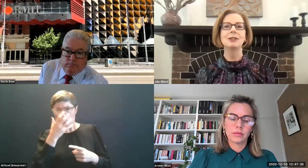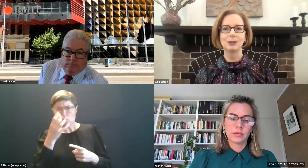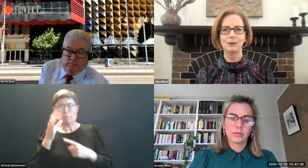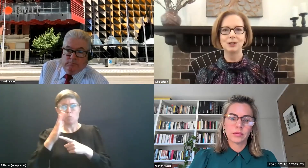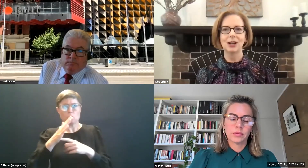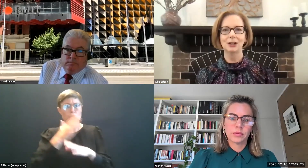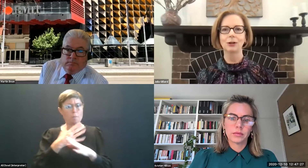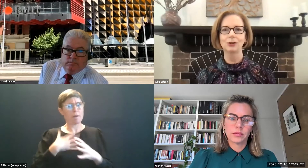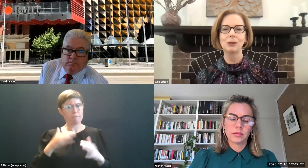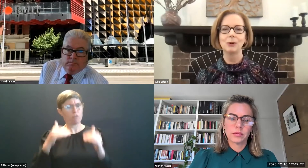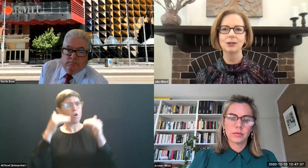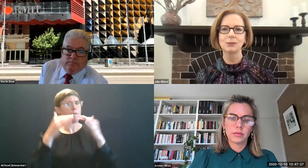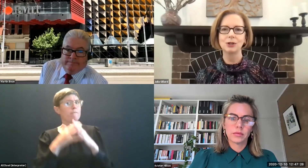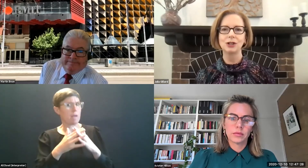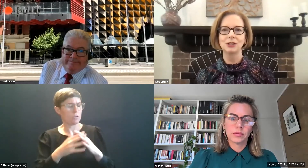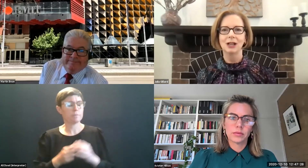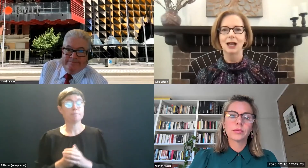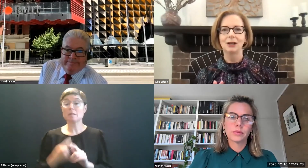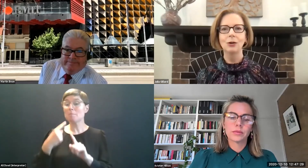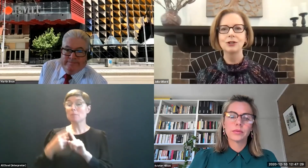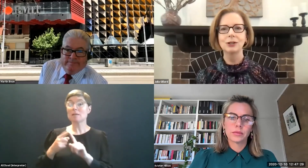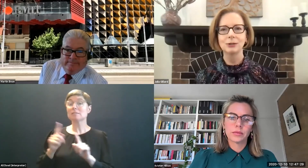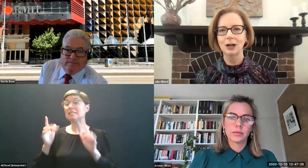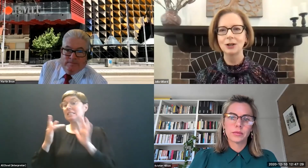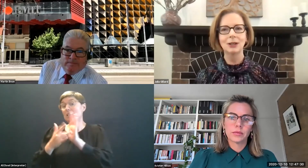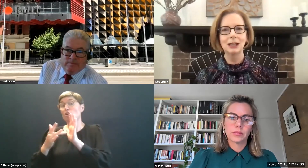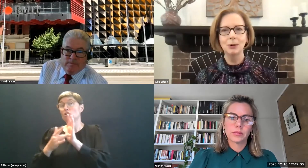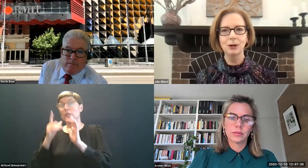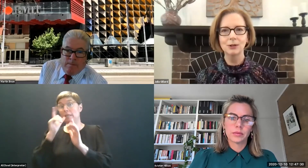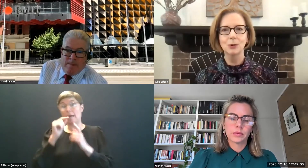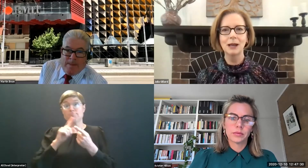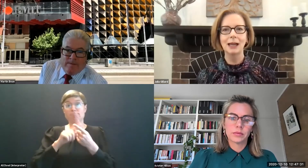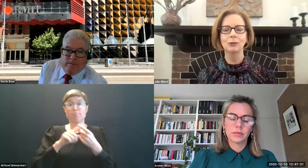best of this technology with us, which is not to - I don't think any of us will be hankering